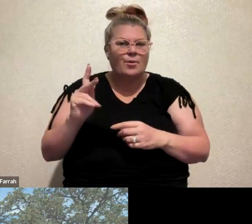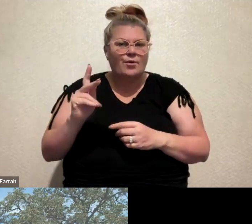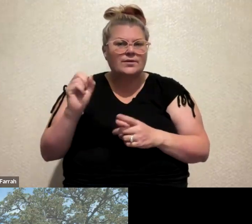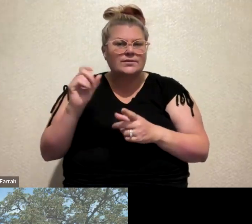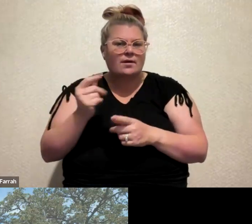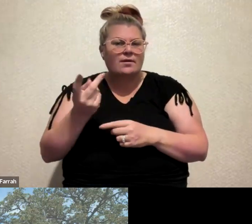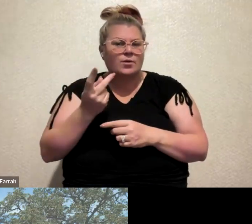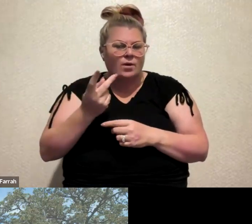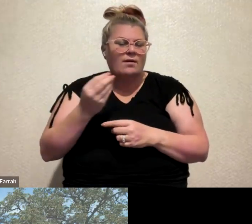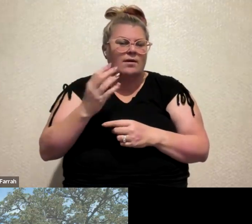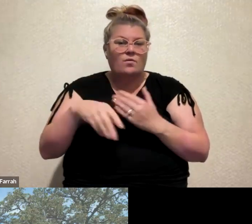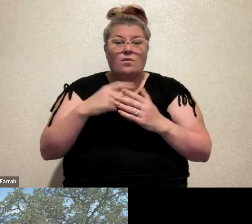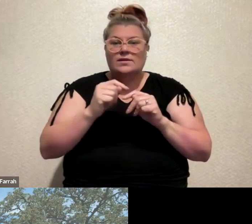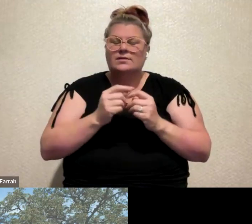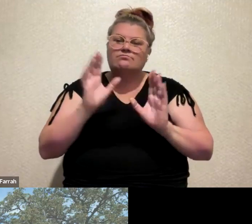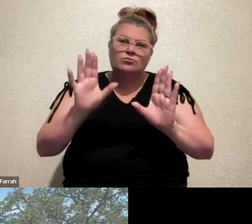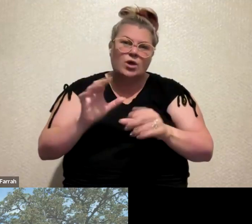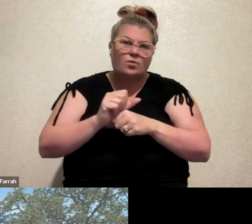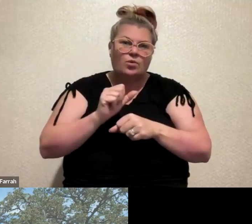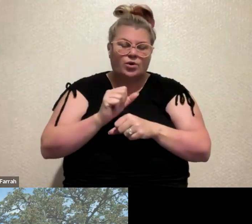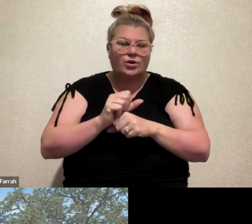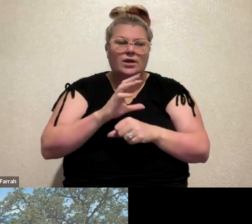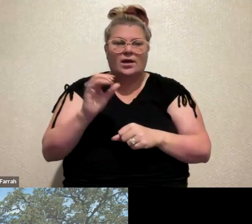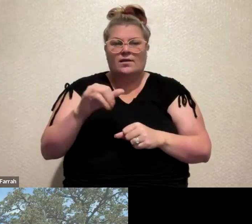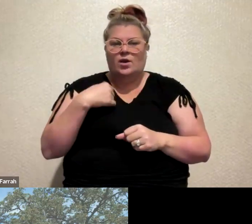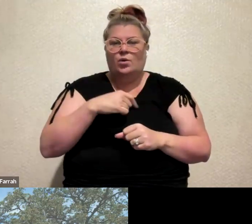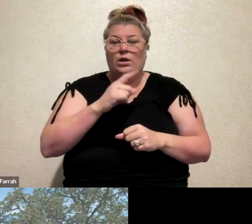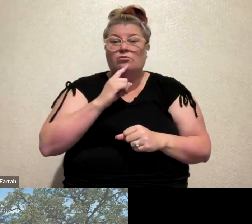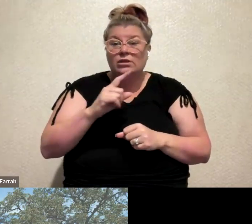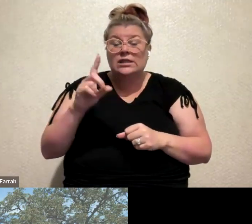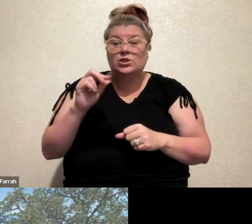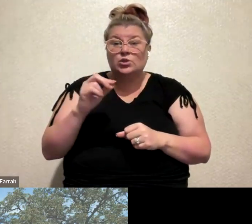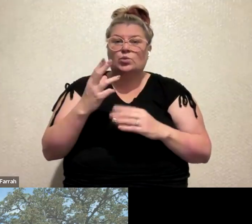all the team has done this great work that we truly do use this moment in history to